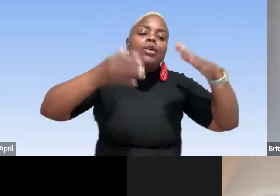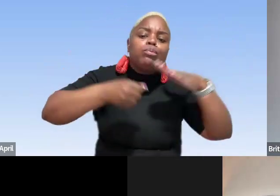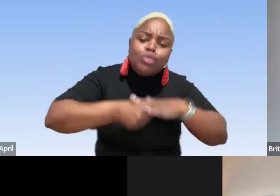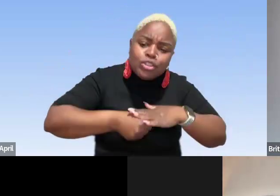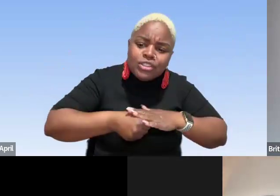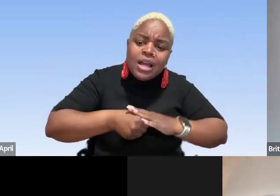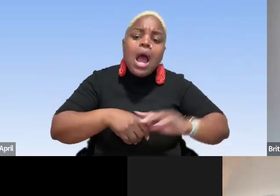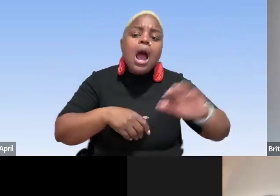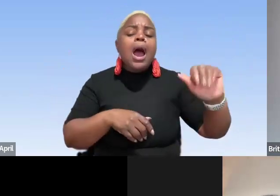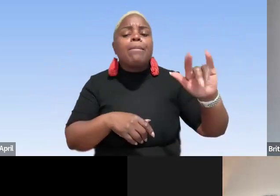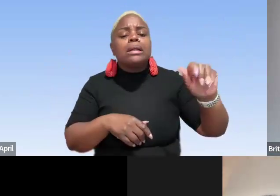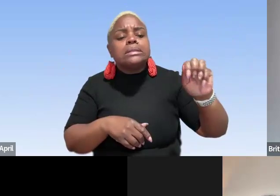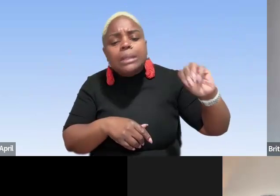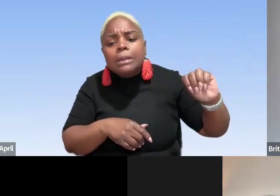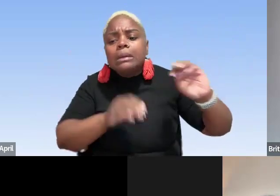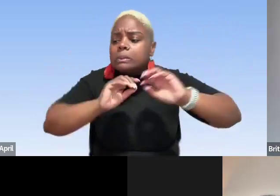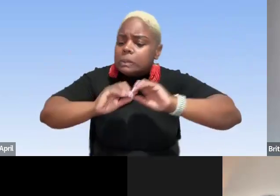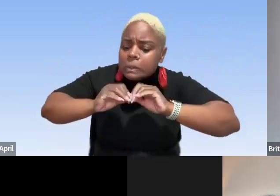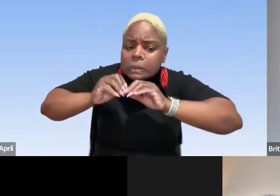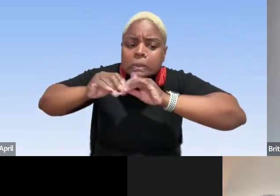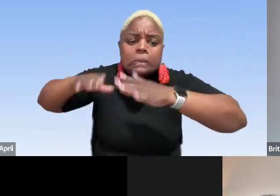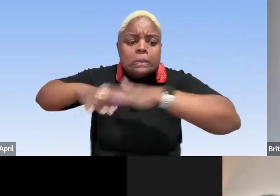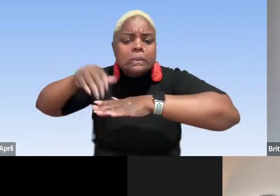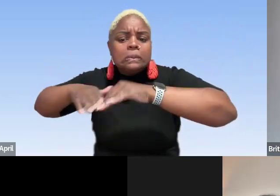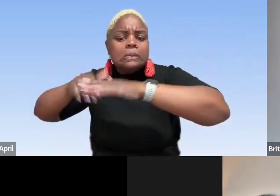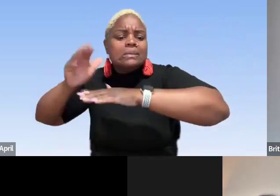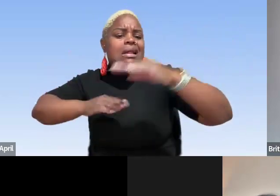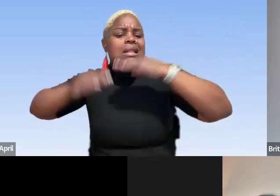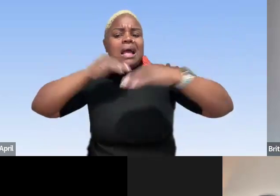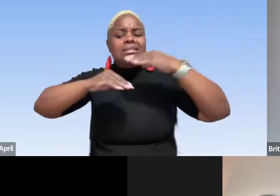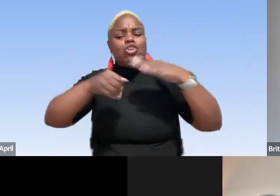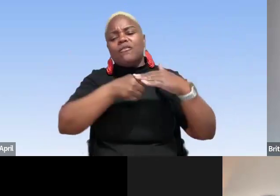oh God, of so many lies that we have been forced to believe because of capitalism.